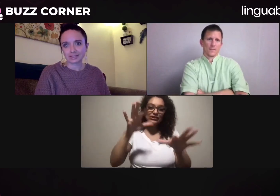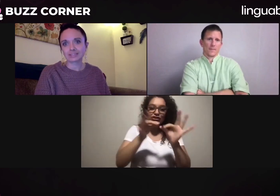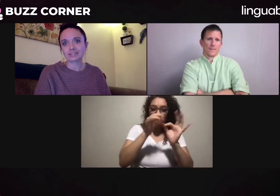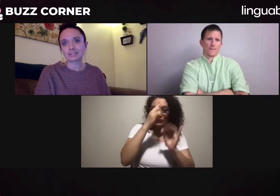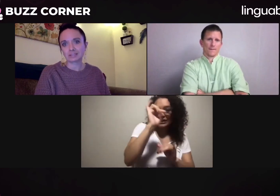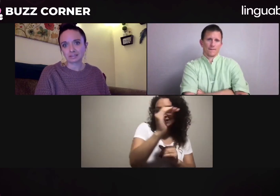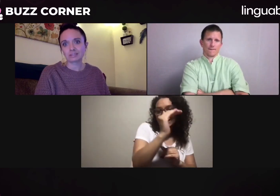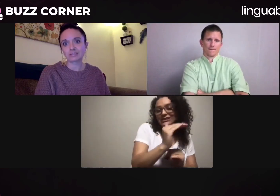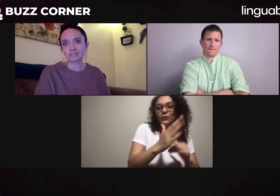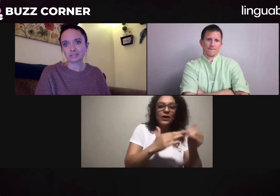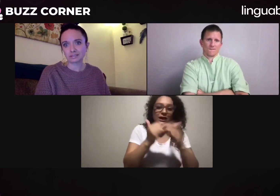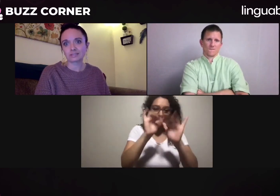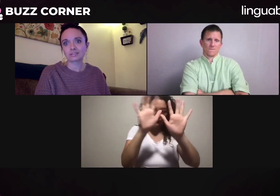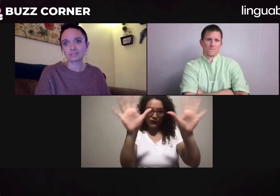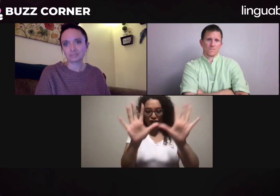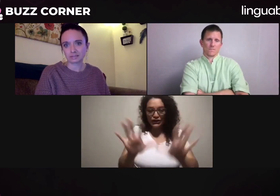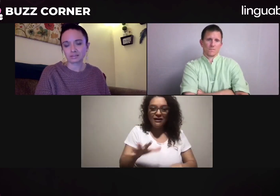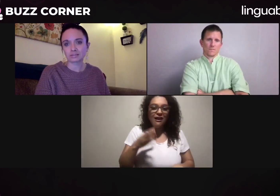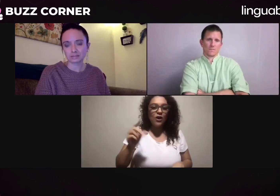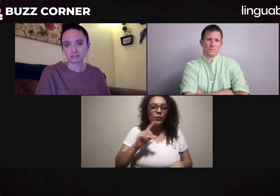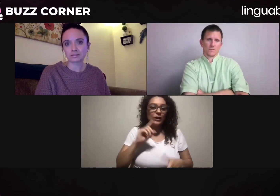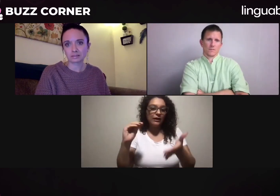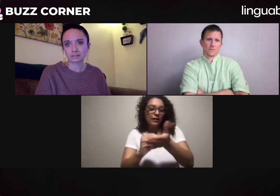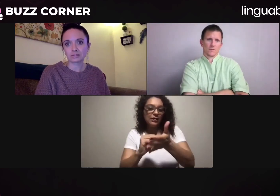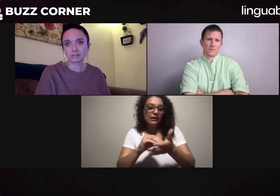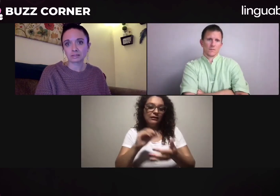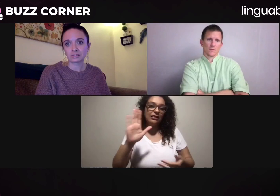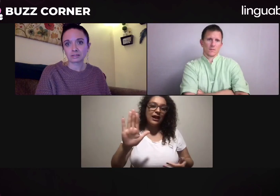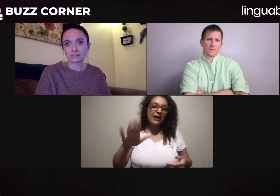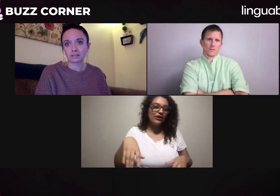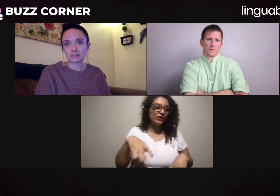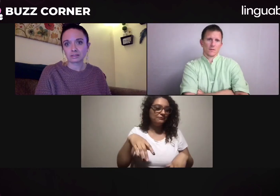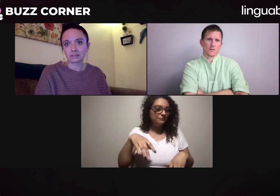they specialize in theatrical interpreting and they have specific lists.